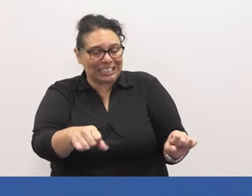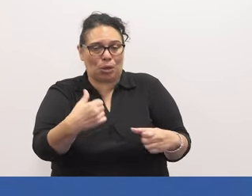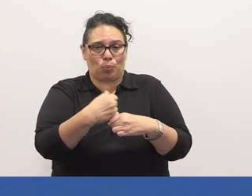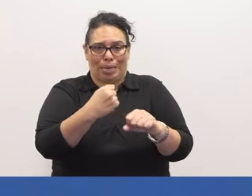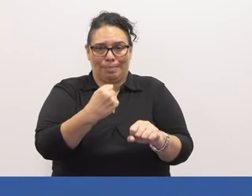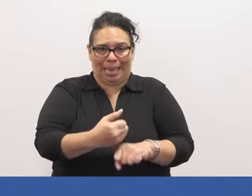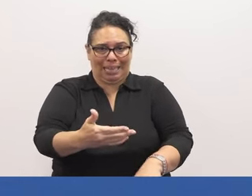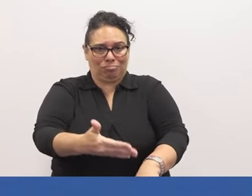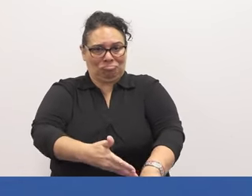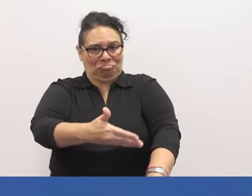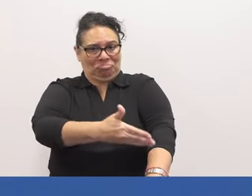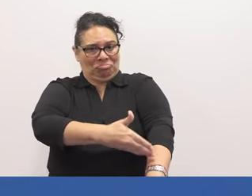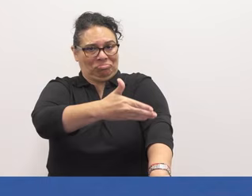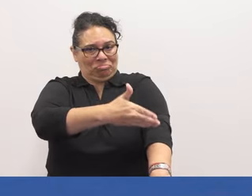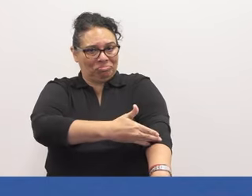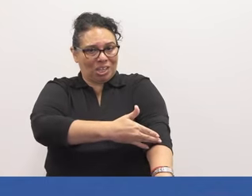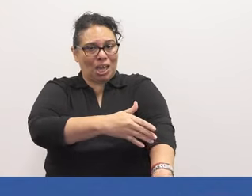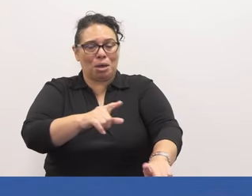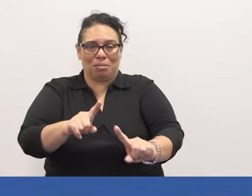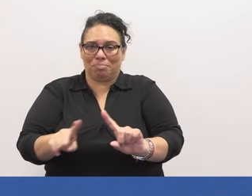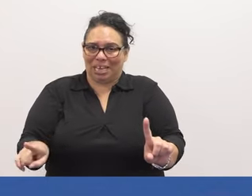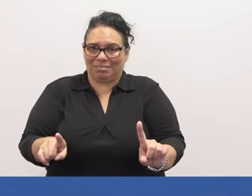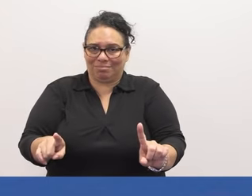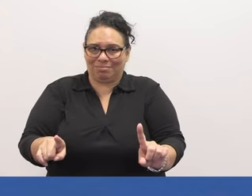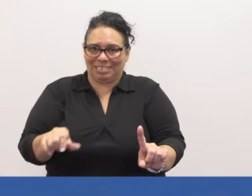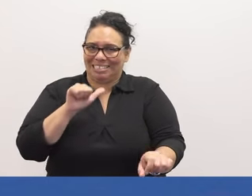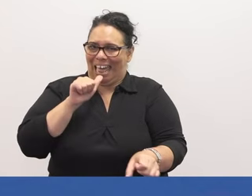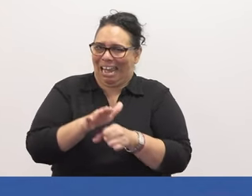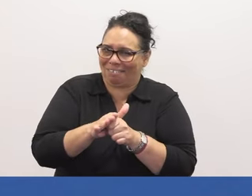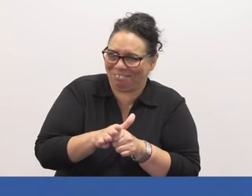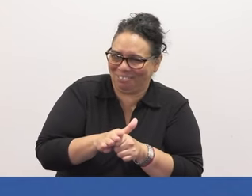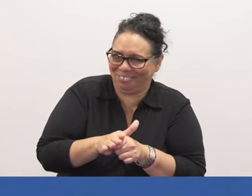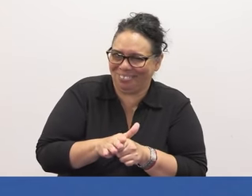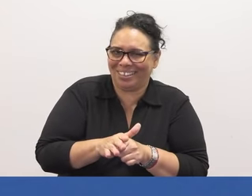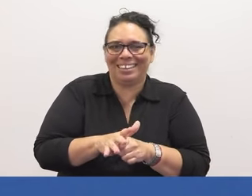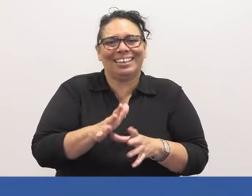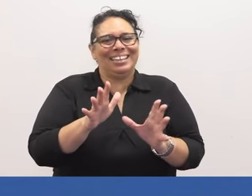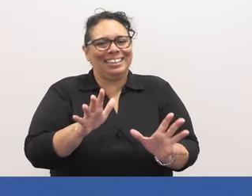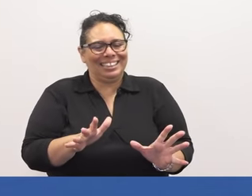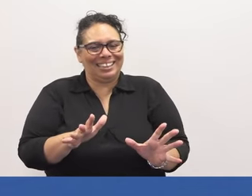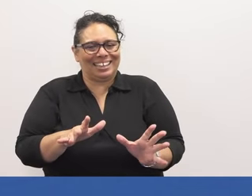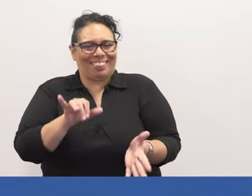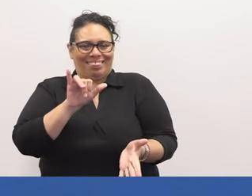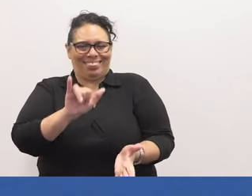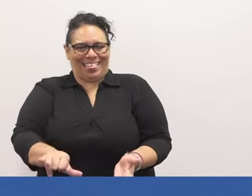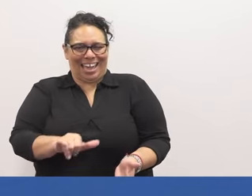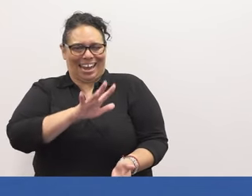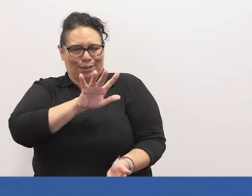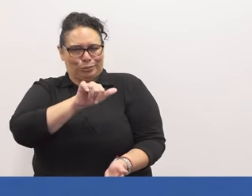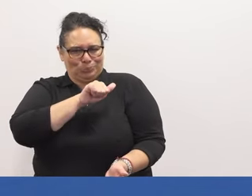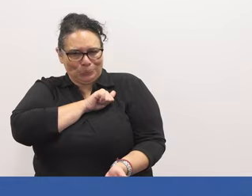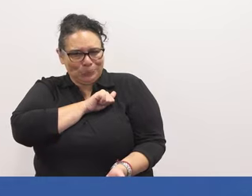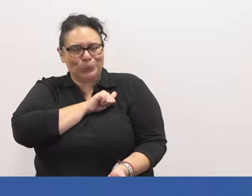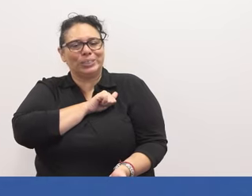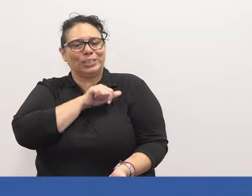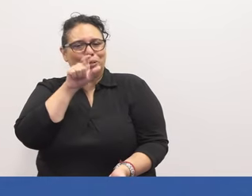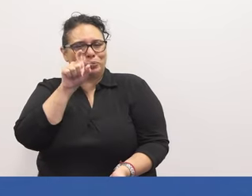but that's not good enough. And I think that's the attitude that we take as a district